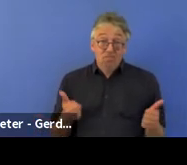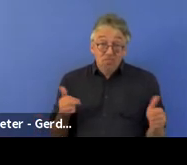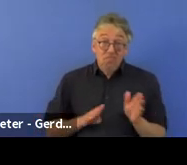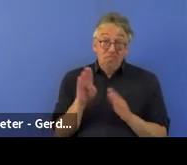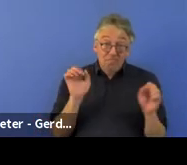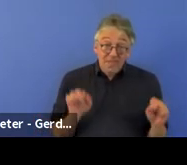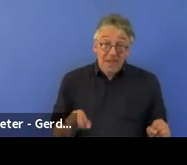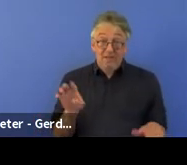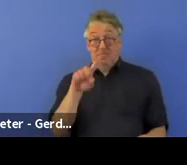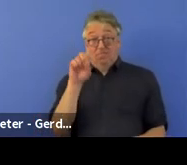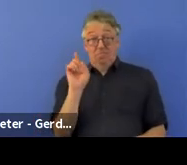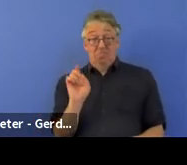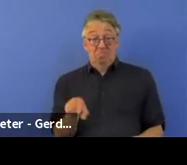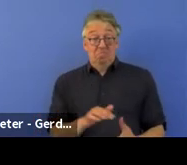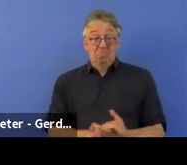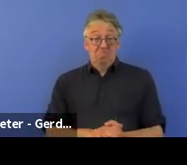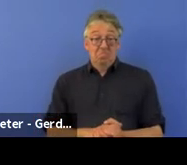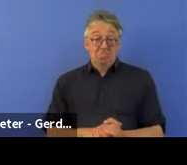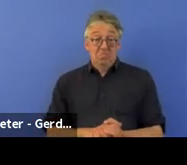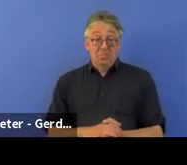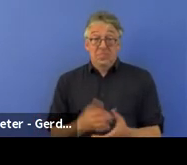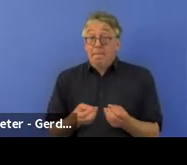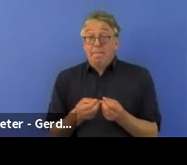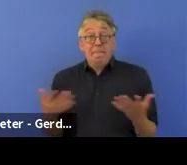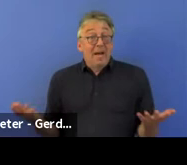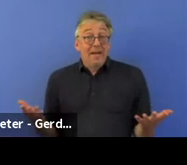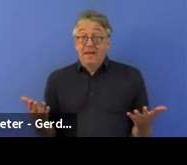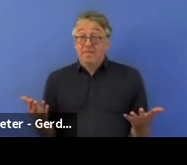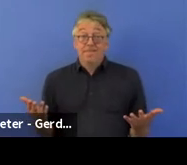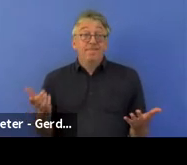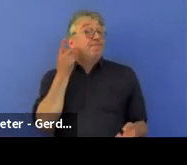hampered. This pandemic has caused many of the